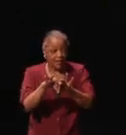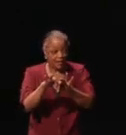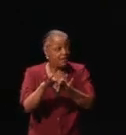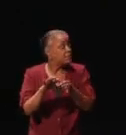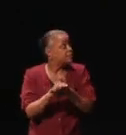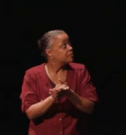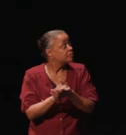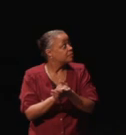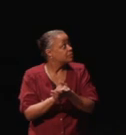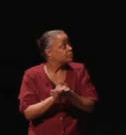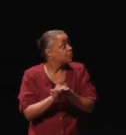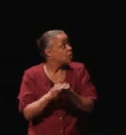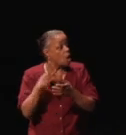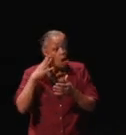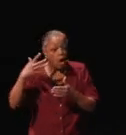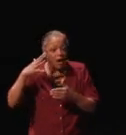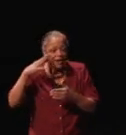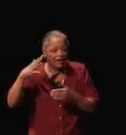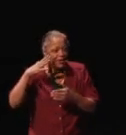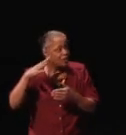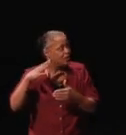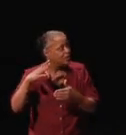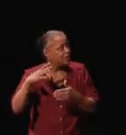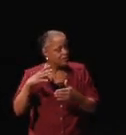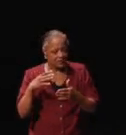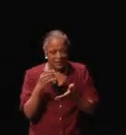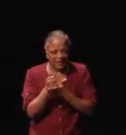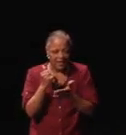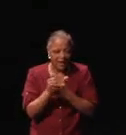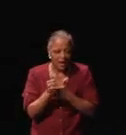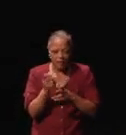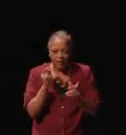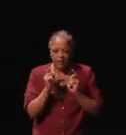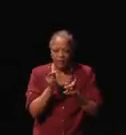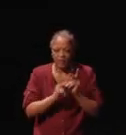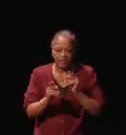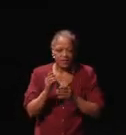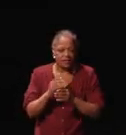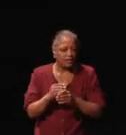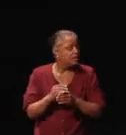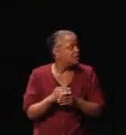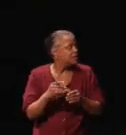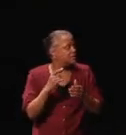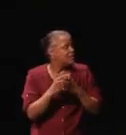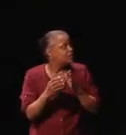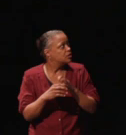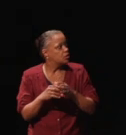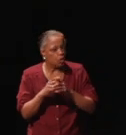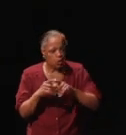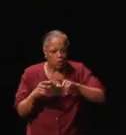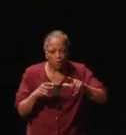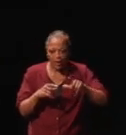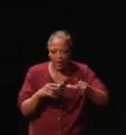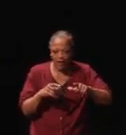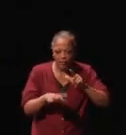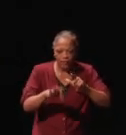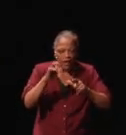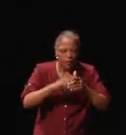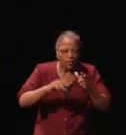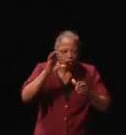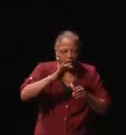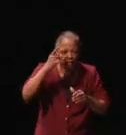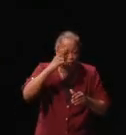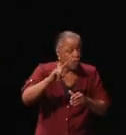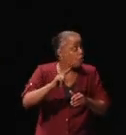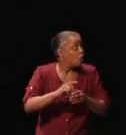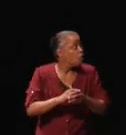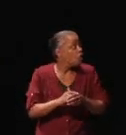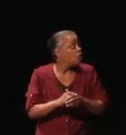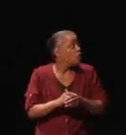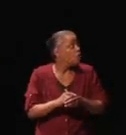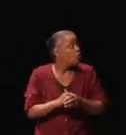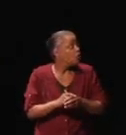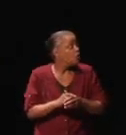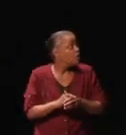Audio waves can be great to give people some idea of important sounds.